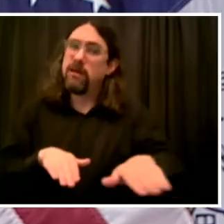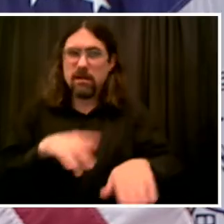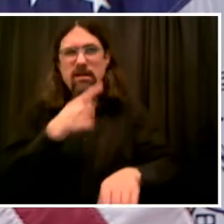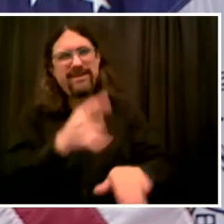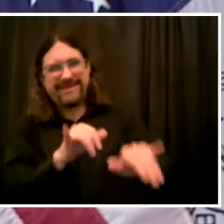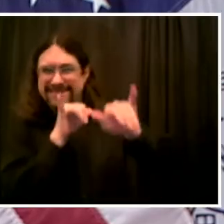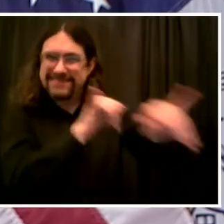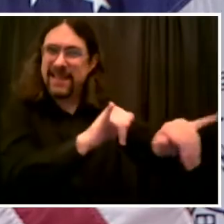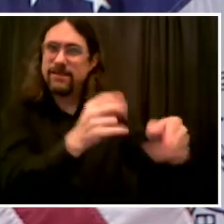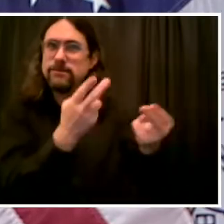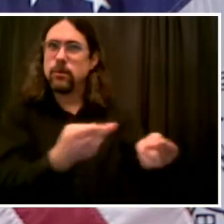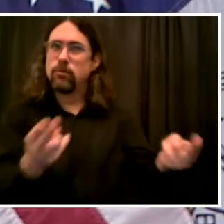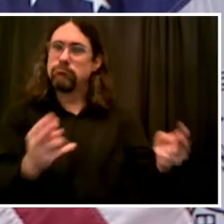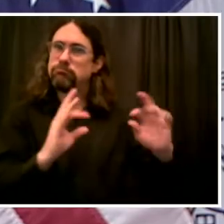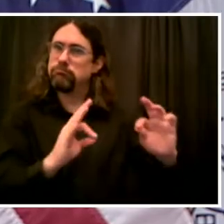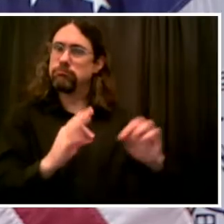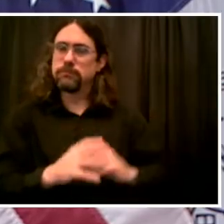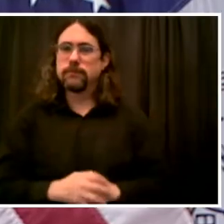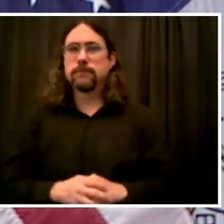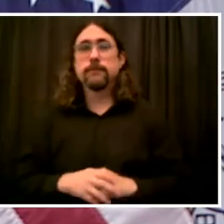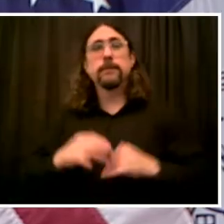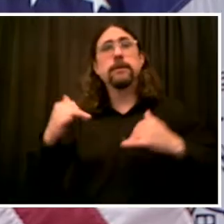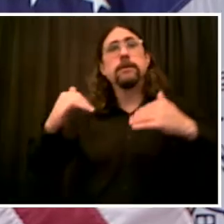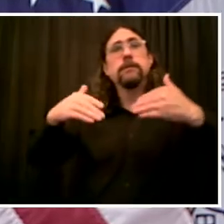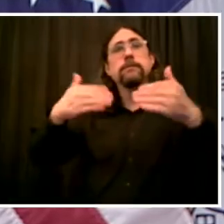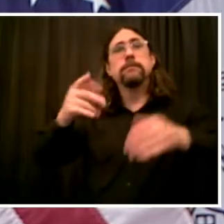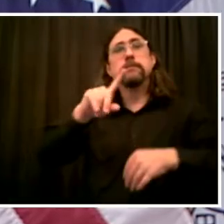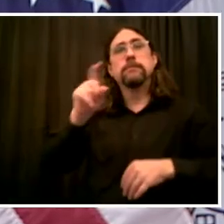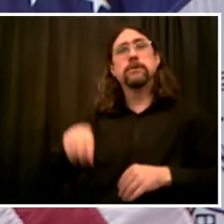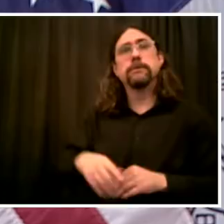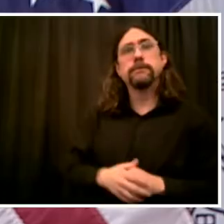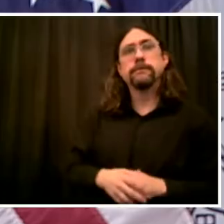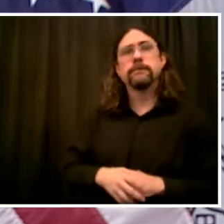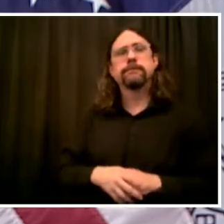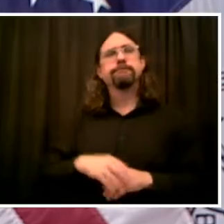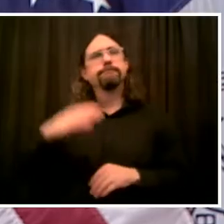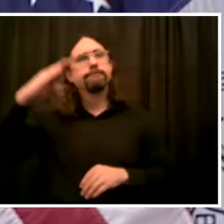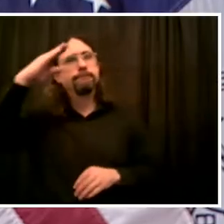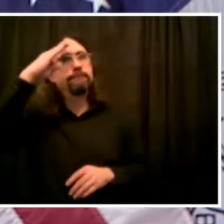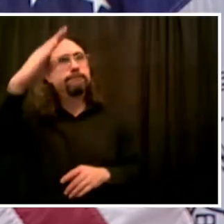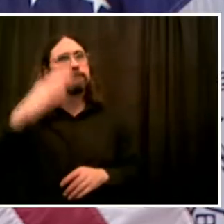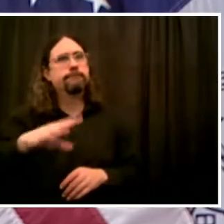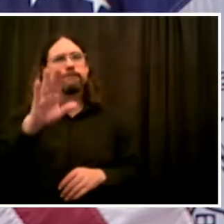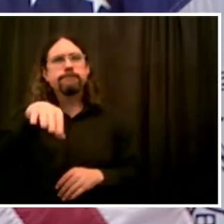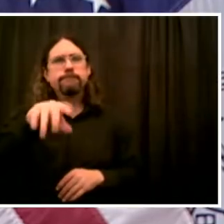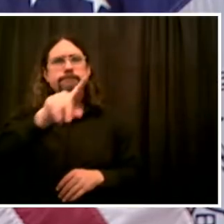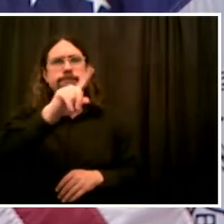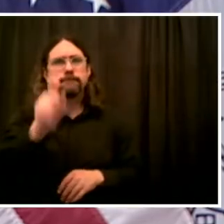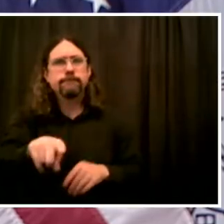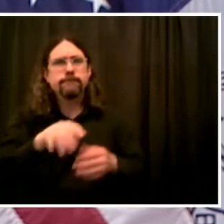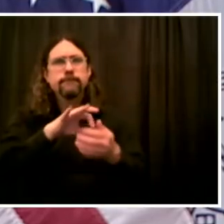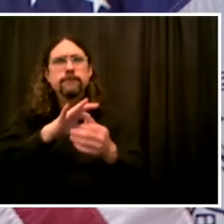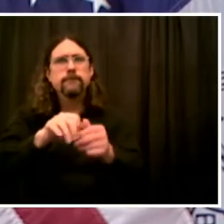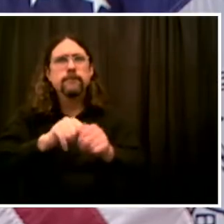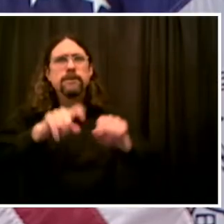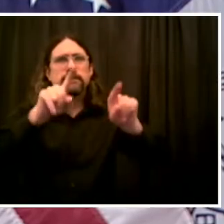NEXT IS AARON FROPOM LICTIO. ERIN? HI, MR. MAYOR. FIRST QUESTION IS ABOUT THE TEST AND TRACE